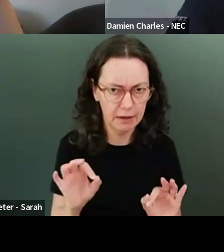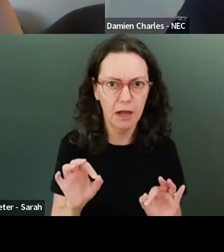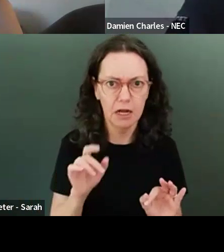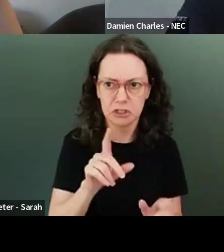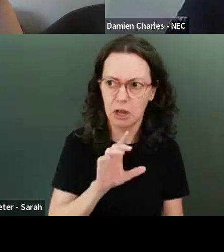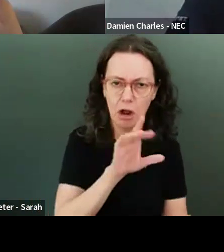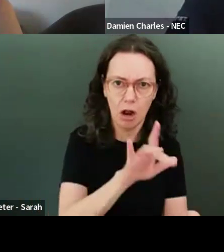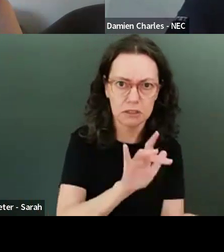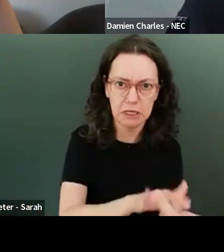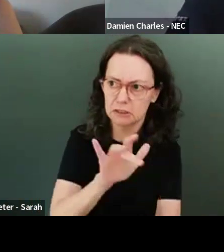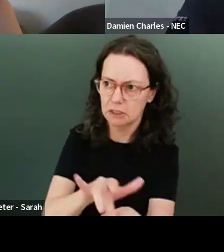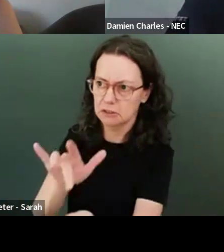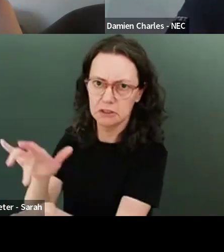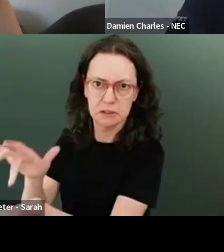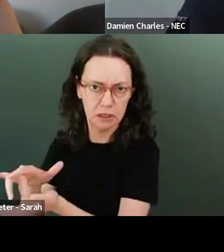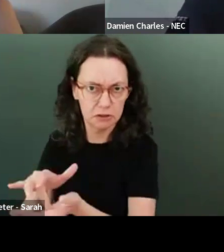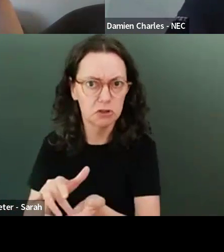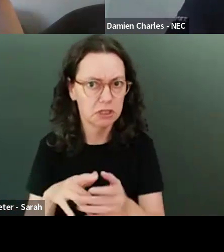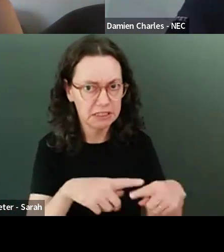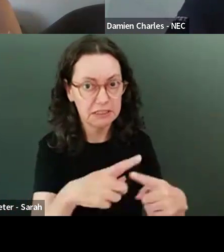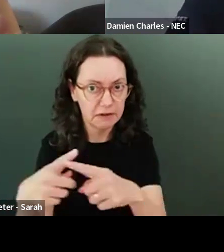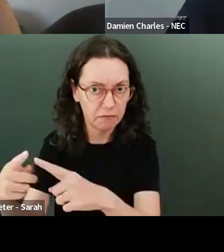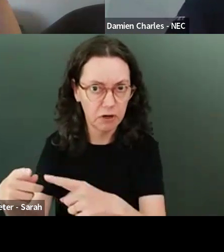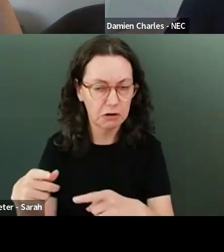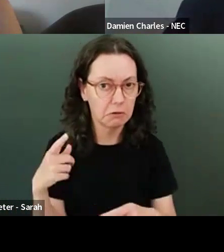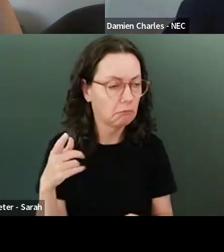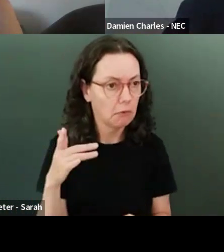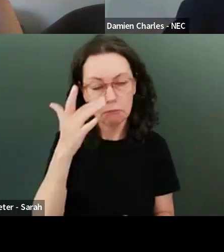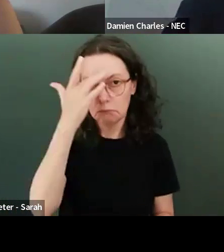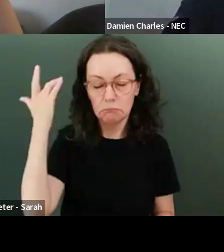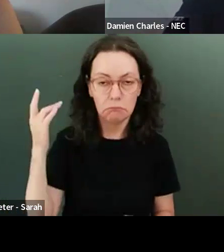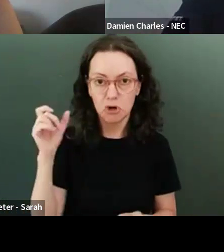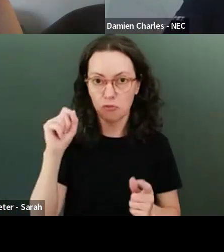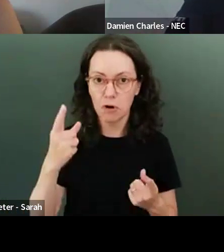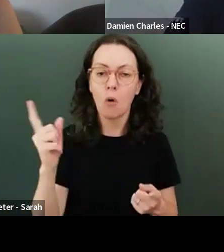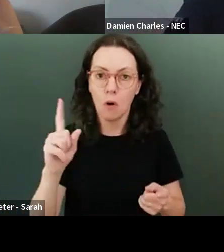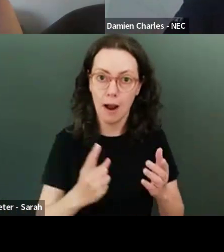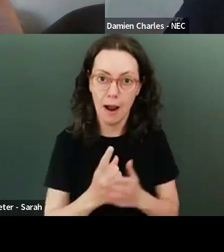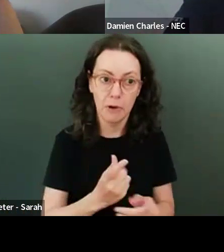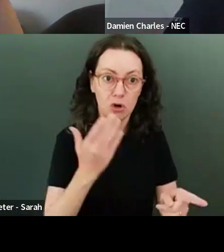opportunities throughout her time at David Scott School without probably